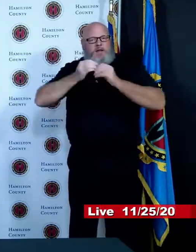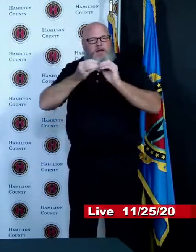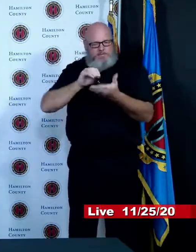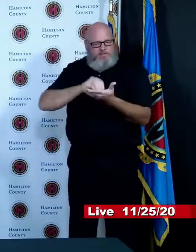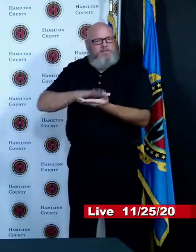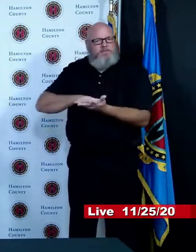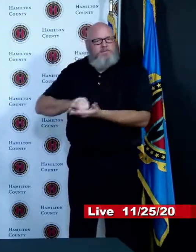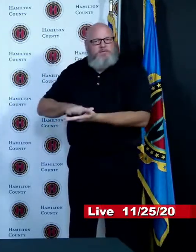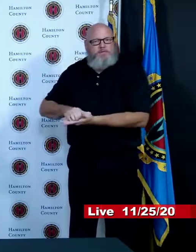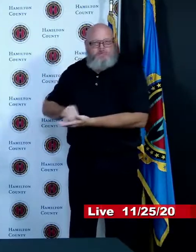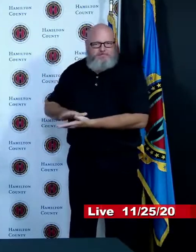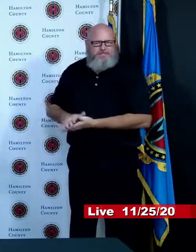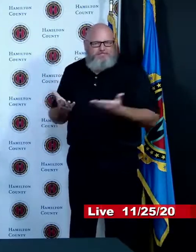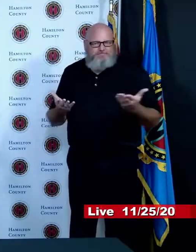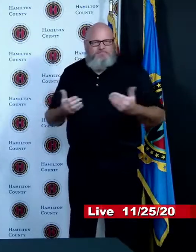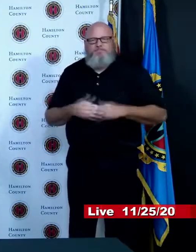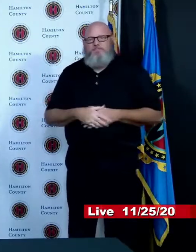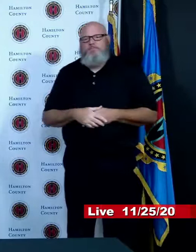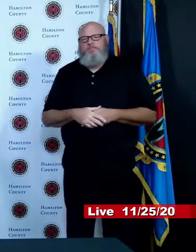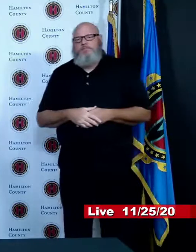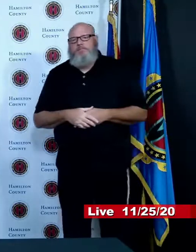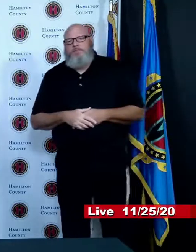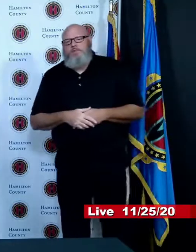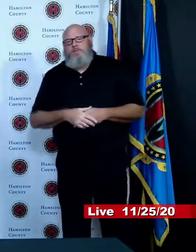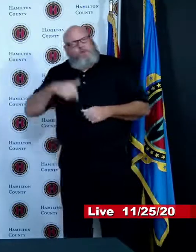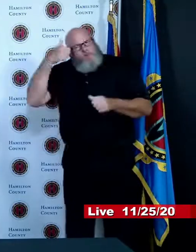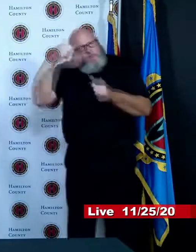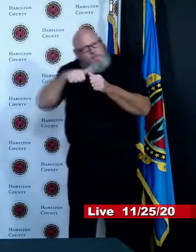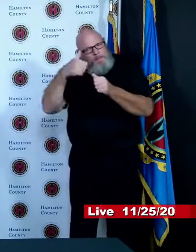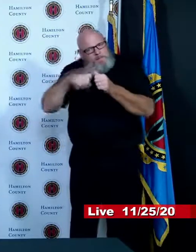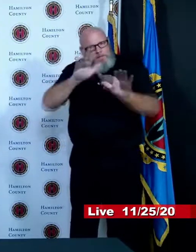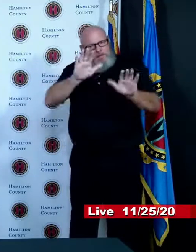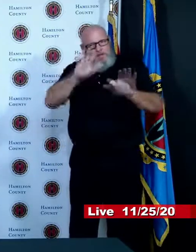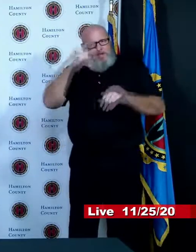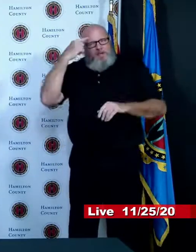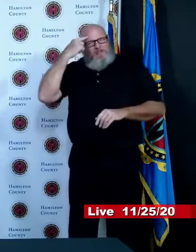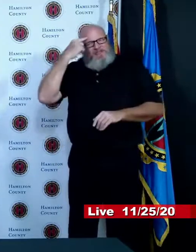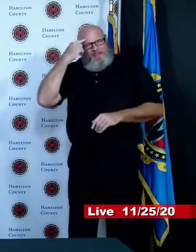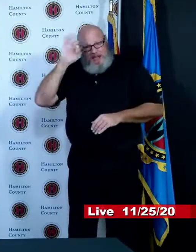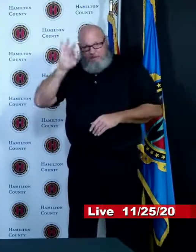as they have a very busy day ahead of them managing care for people who have gotten